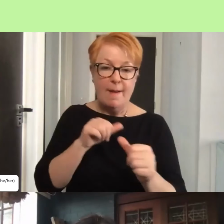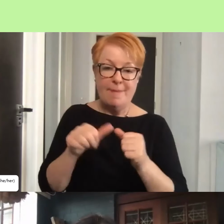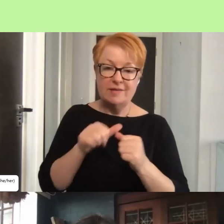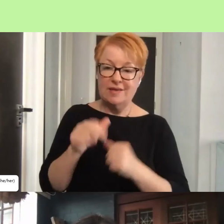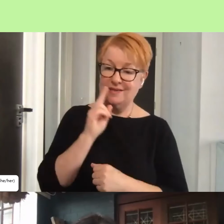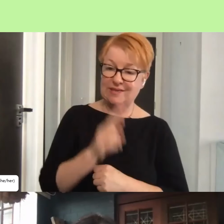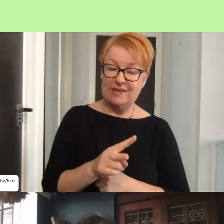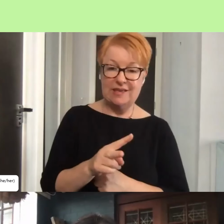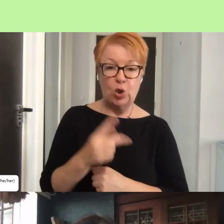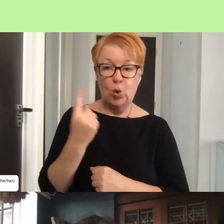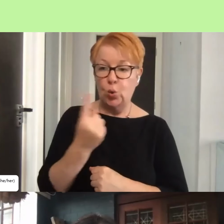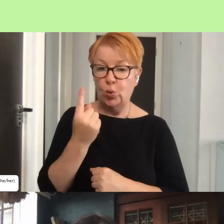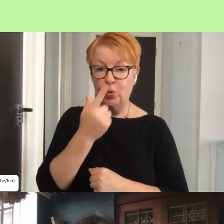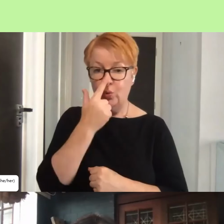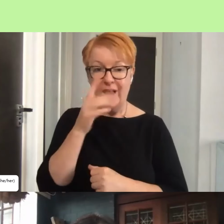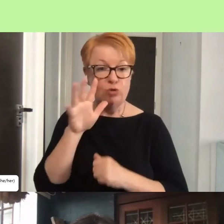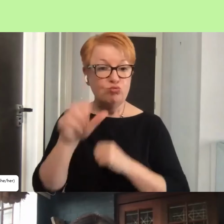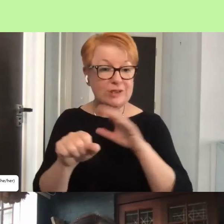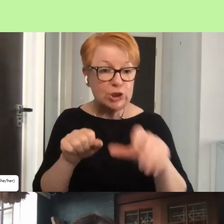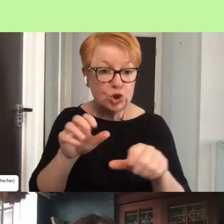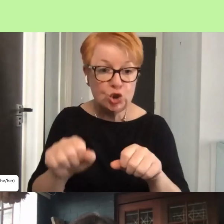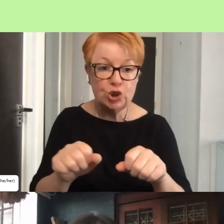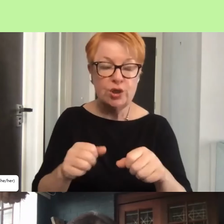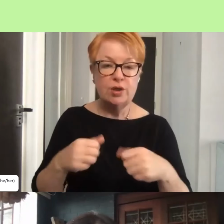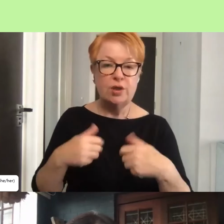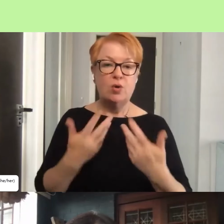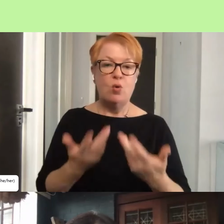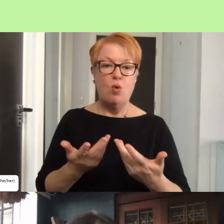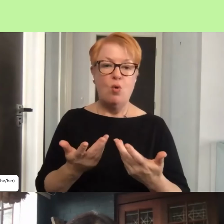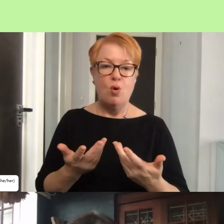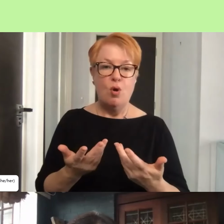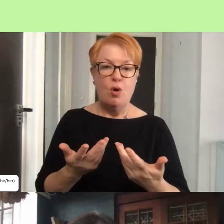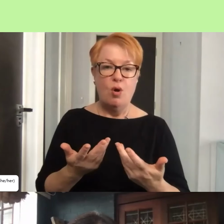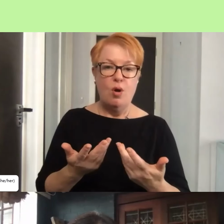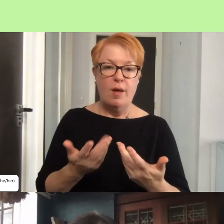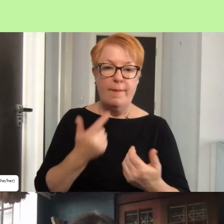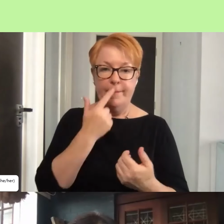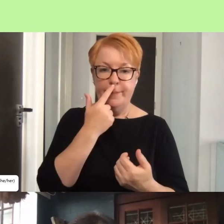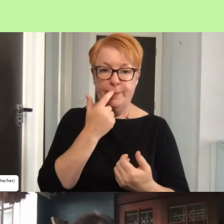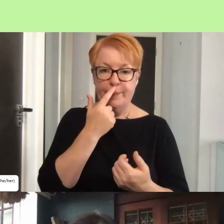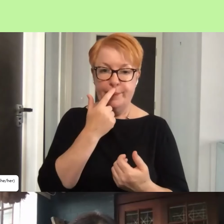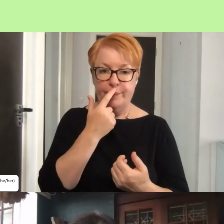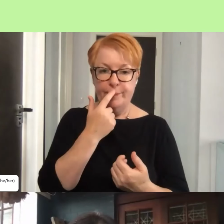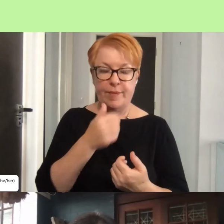know they're aware of, you know, we don't think about like, for instance, influencers, they're aware of every post they do everything